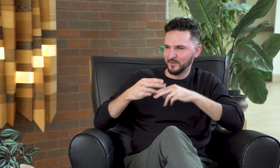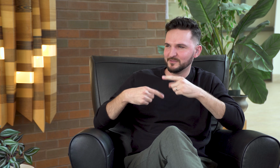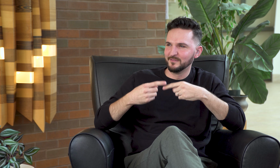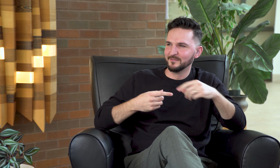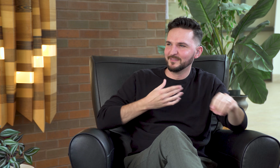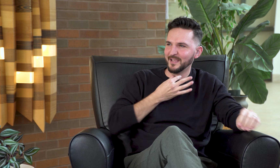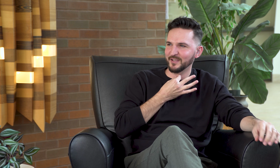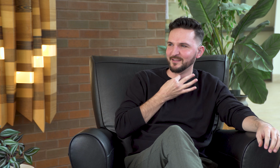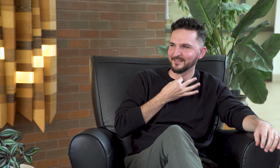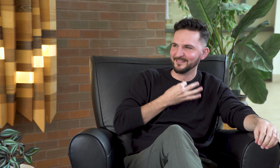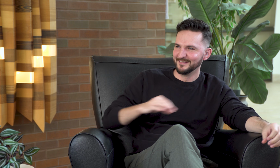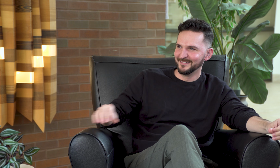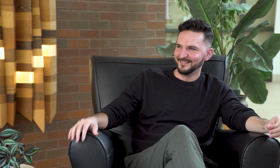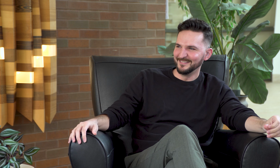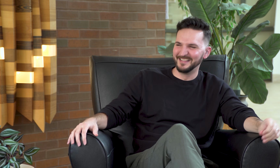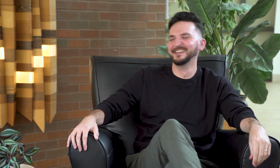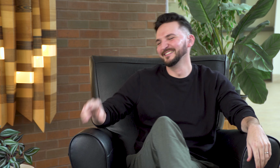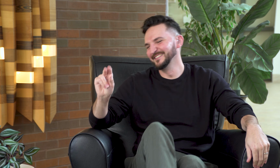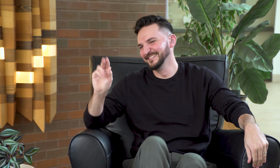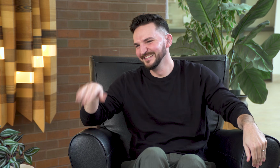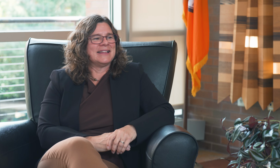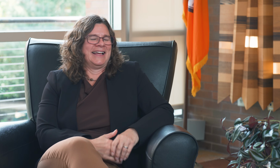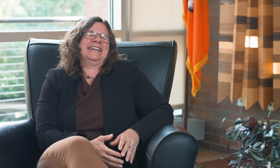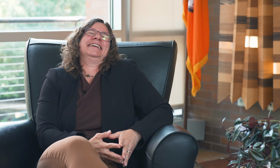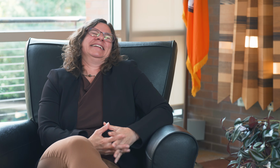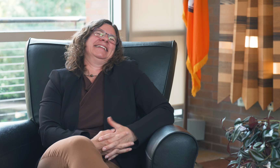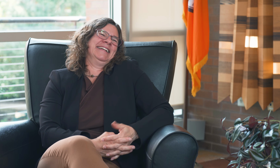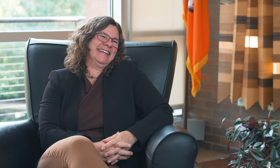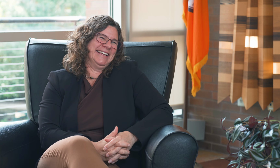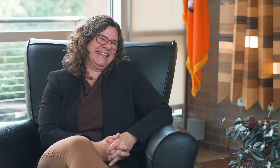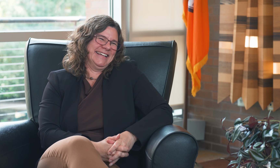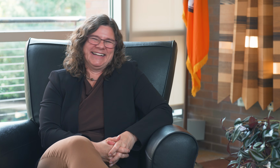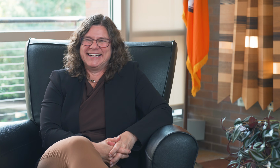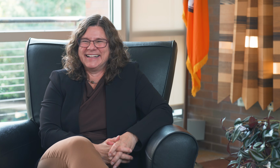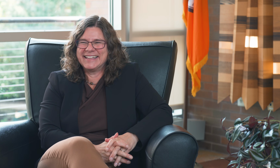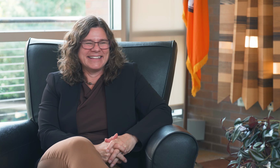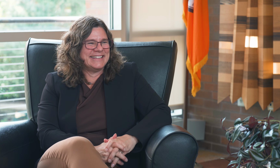Might have to come up with a new name sign for you Curious Carrie.